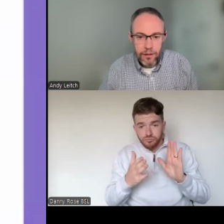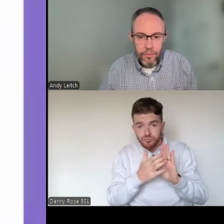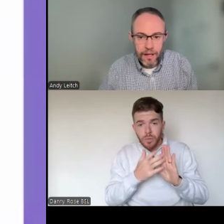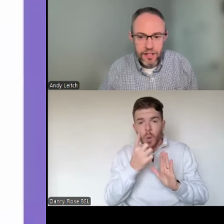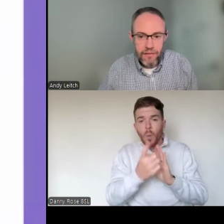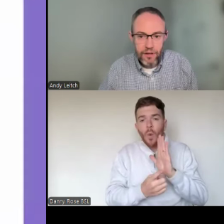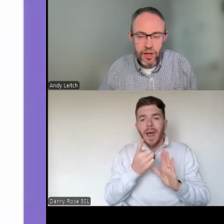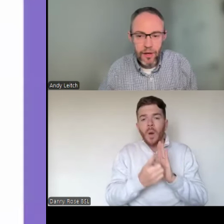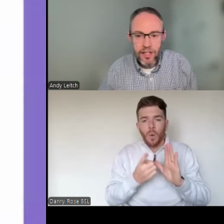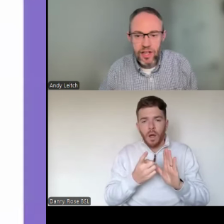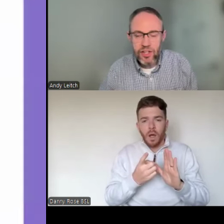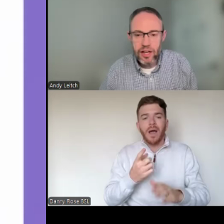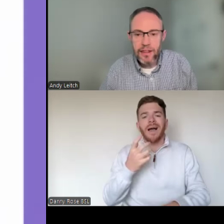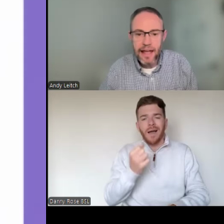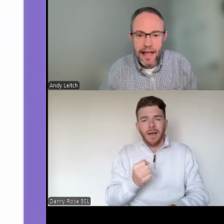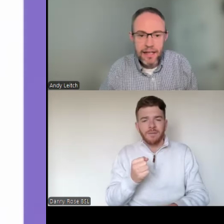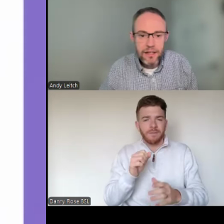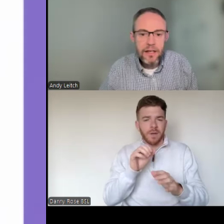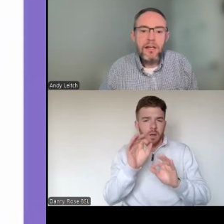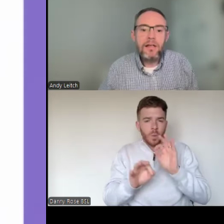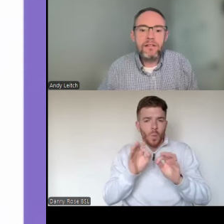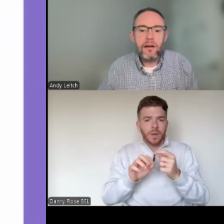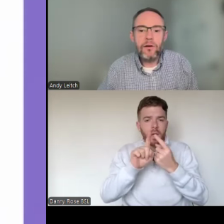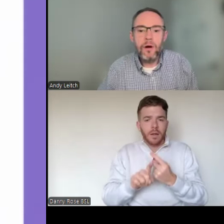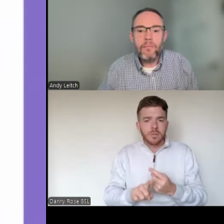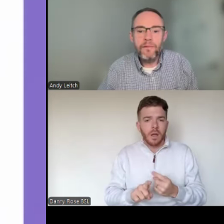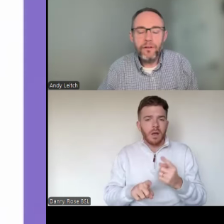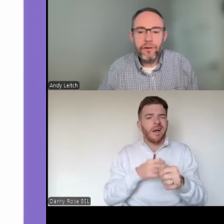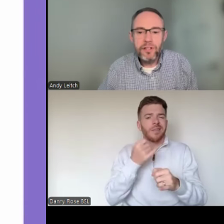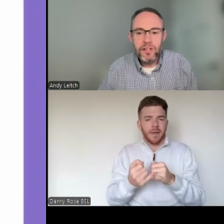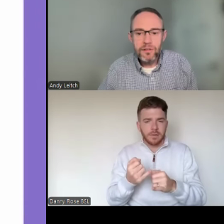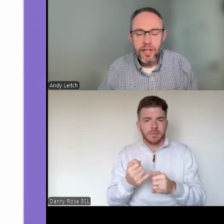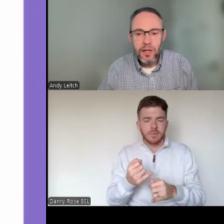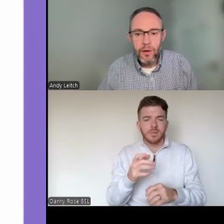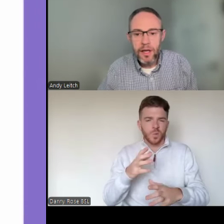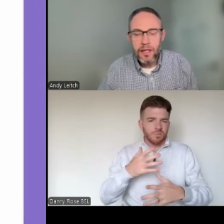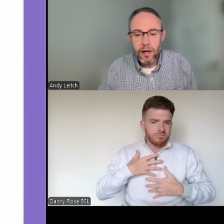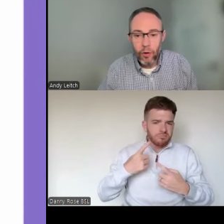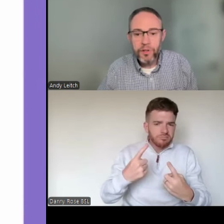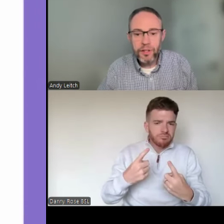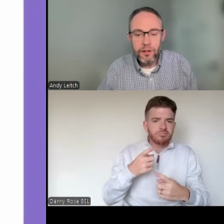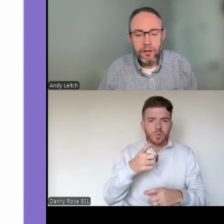We're planning to have a Q&A session at the end, so feel free to use the Q&A option